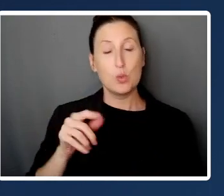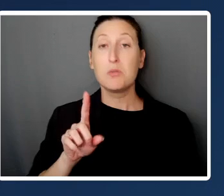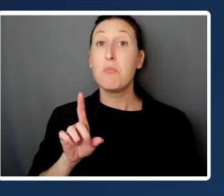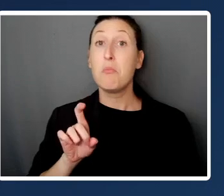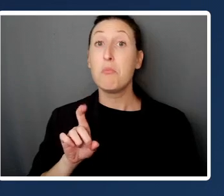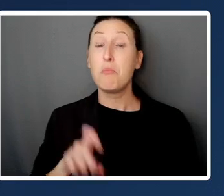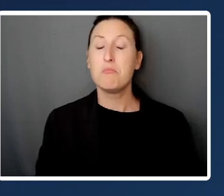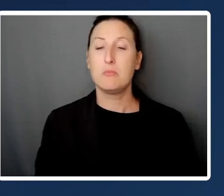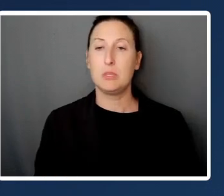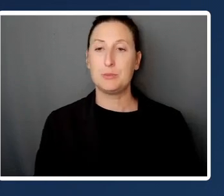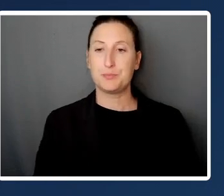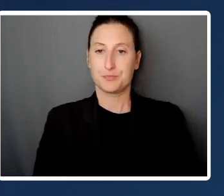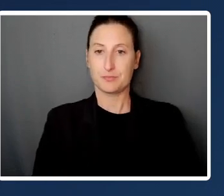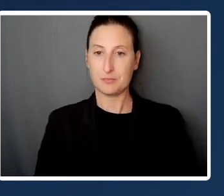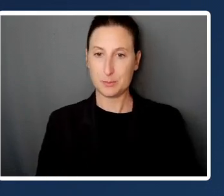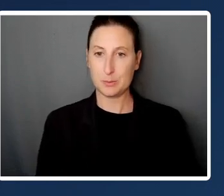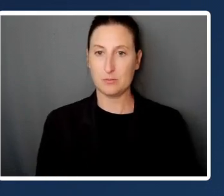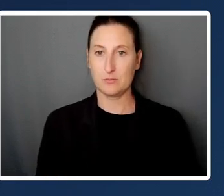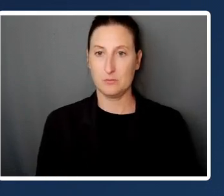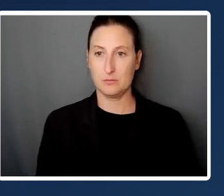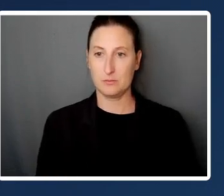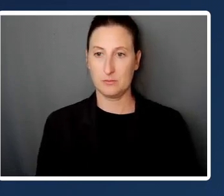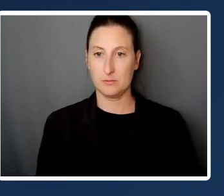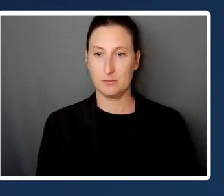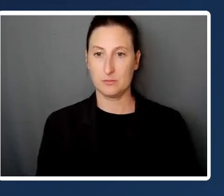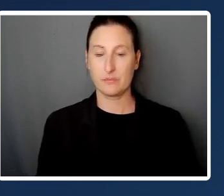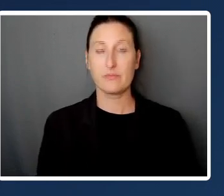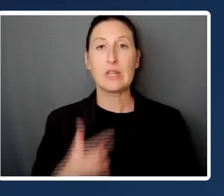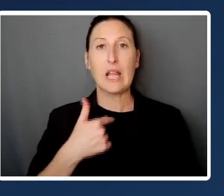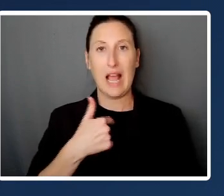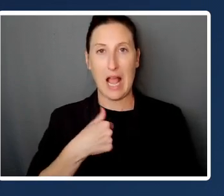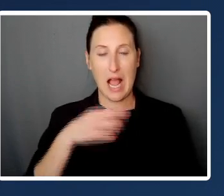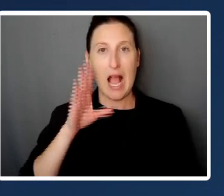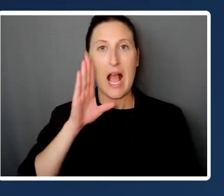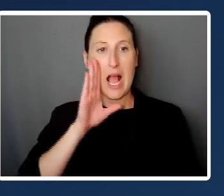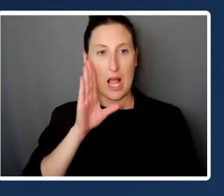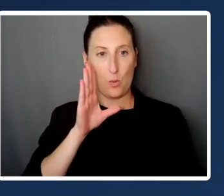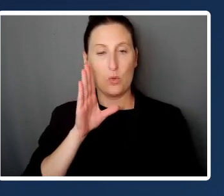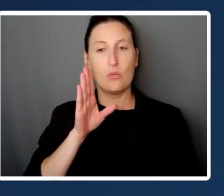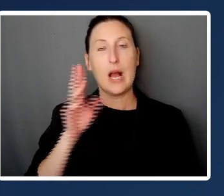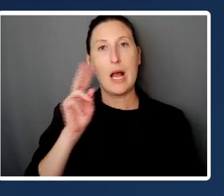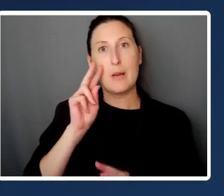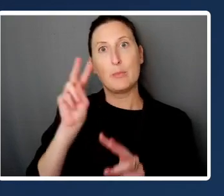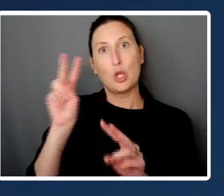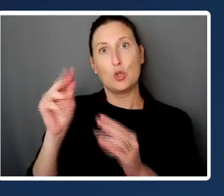Angela Barrera: I'll add that -- and I'm looking at that next question as well, Kim. I can answer that second one. But I'll